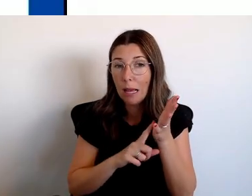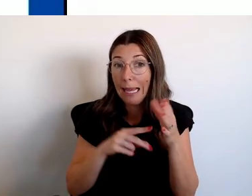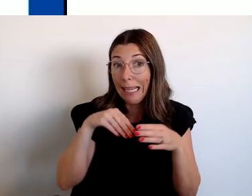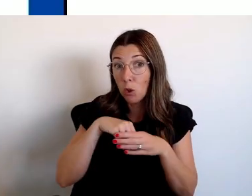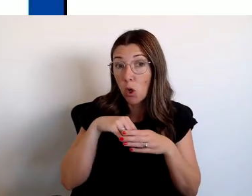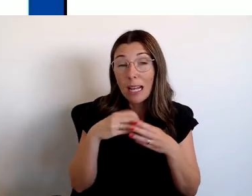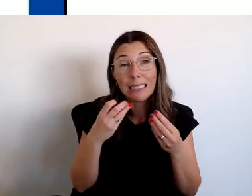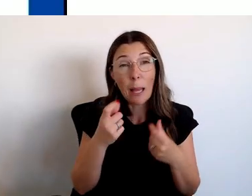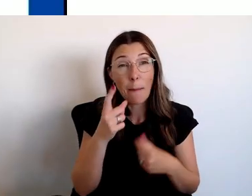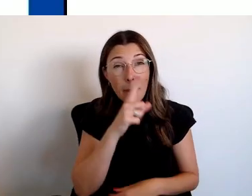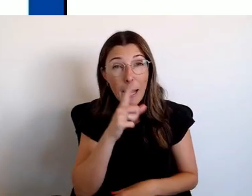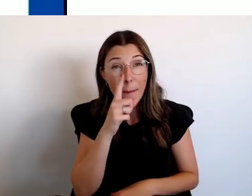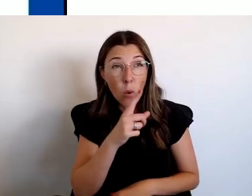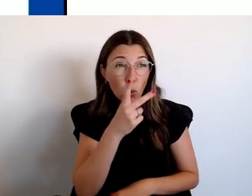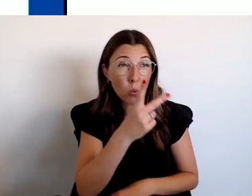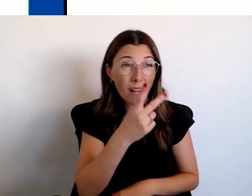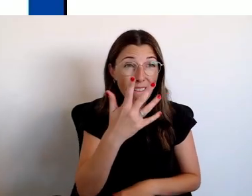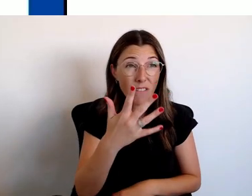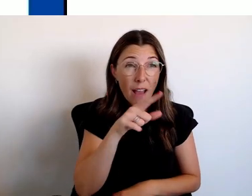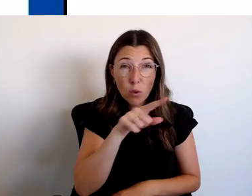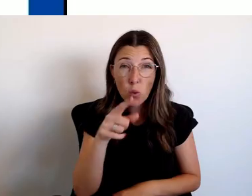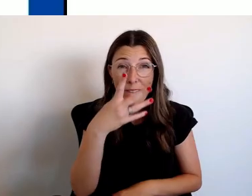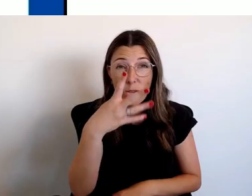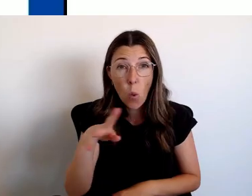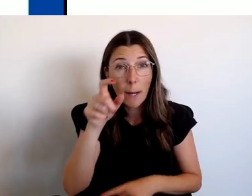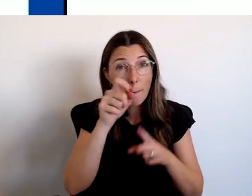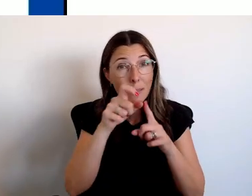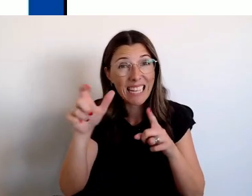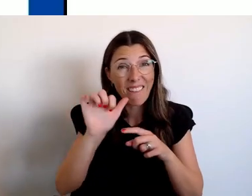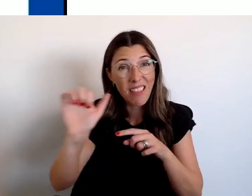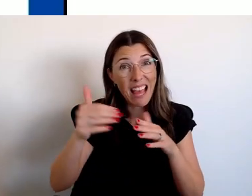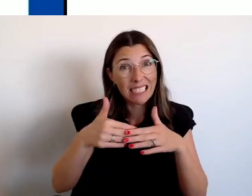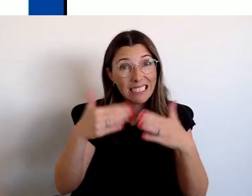upwards of 25 or 40% of their day engaged with these tools.